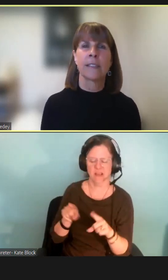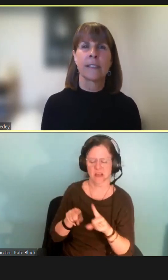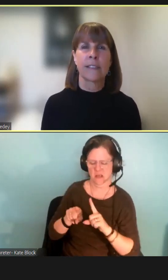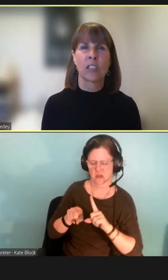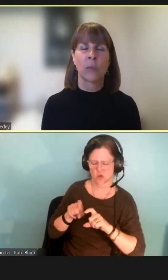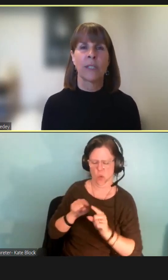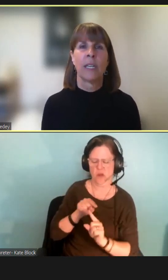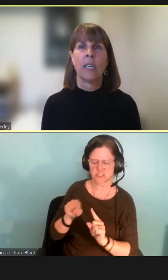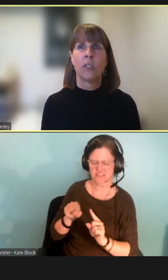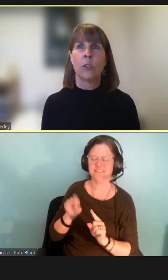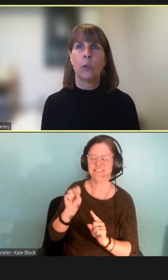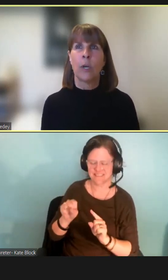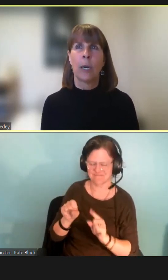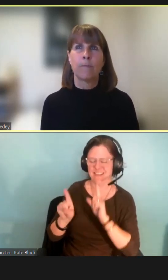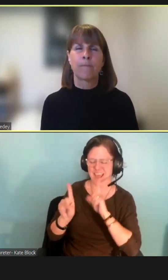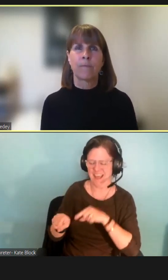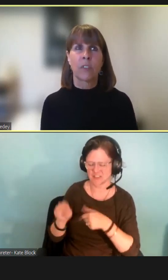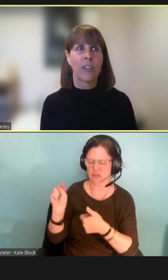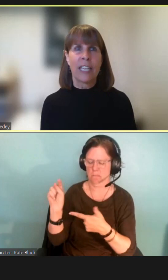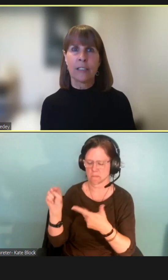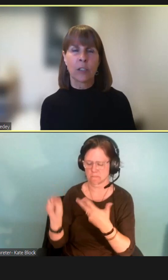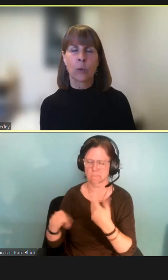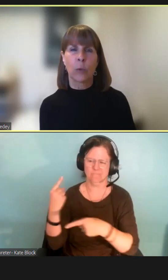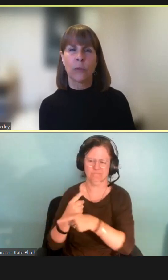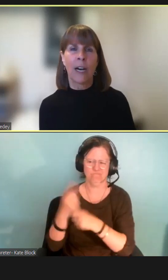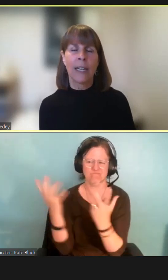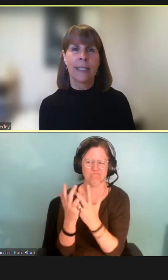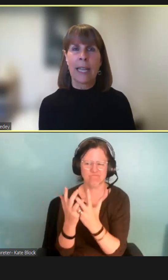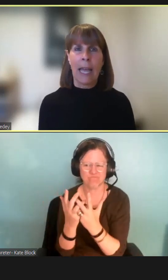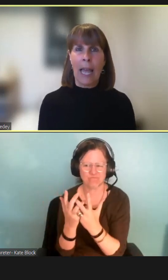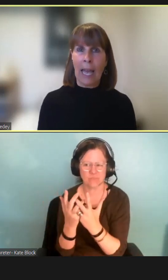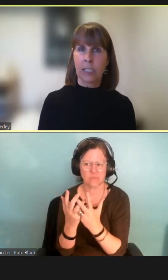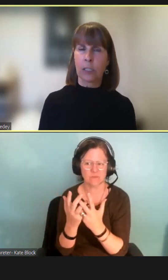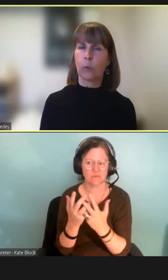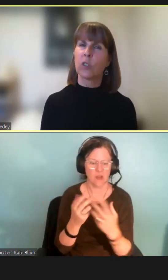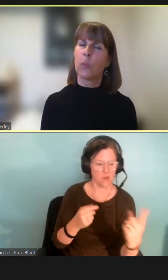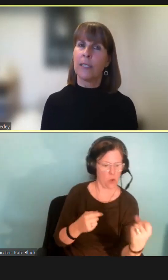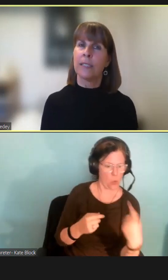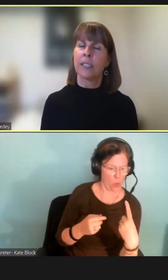assessment do um are the answers we're providing actually responding to the